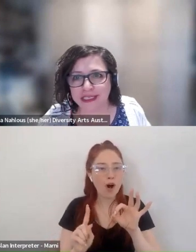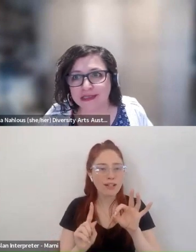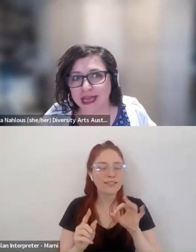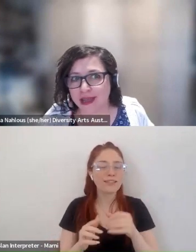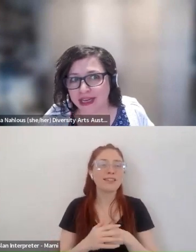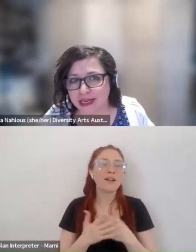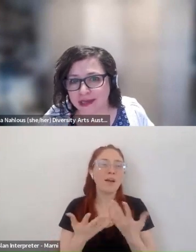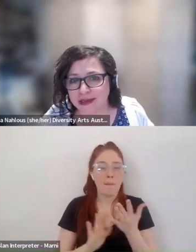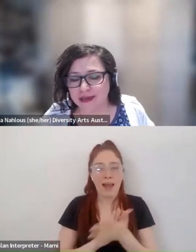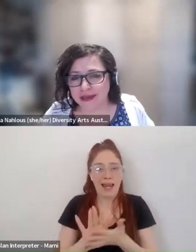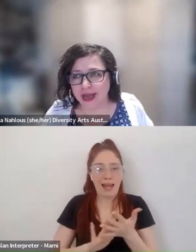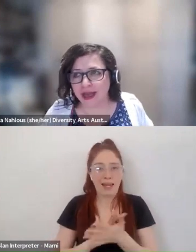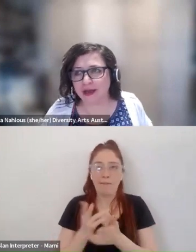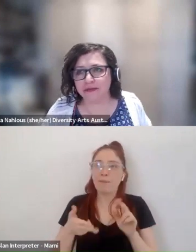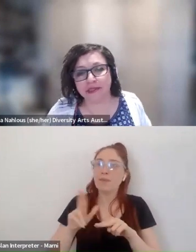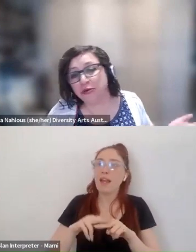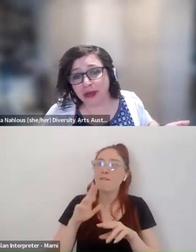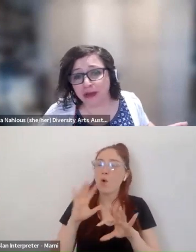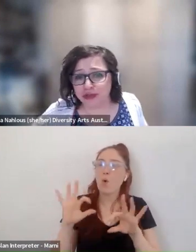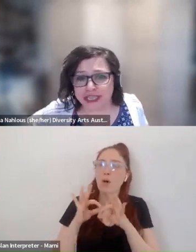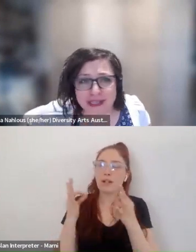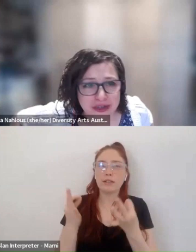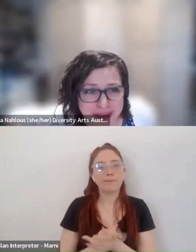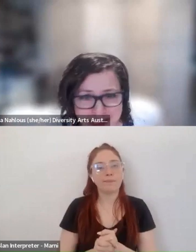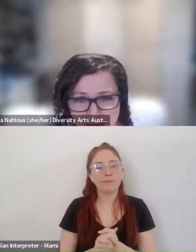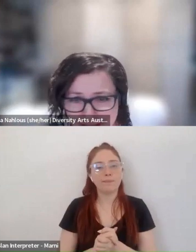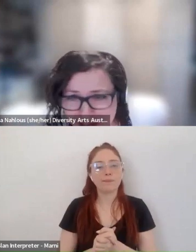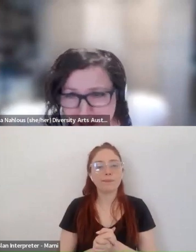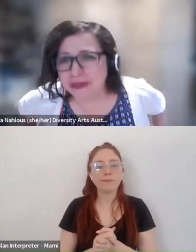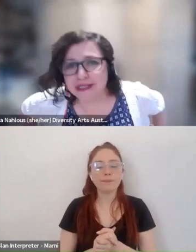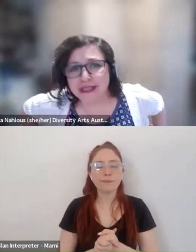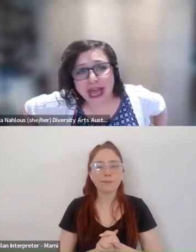doesn't have any. So I'll just ask you it this way. So you have